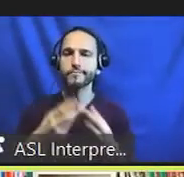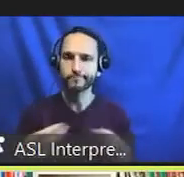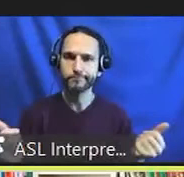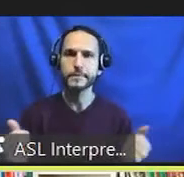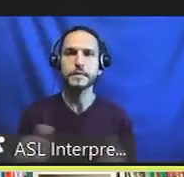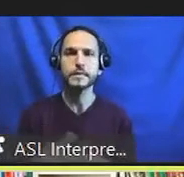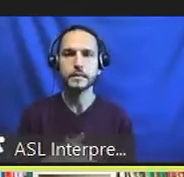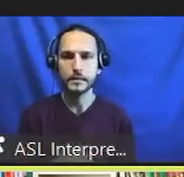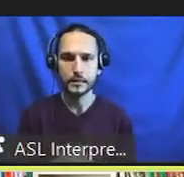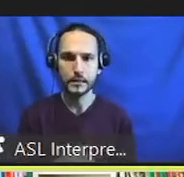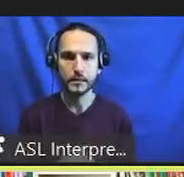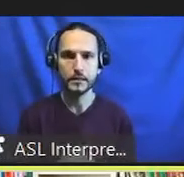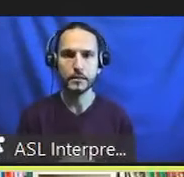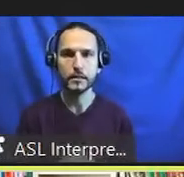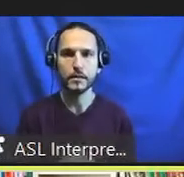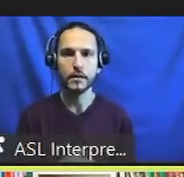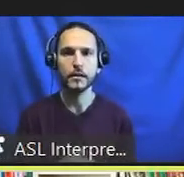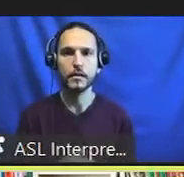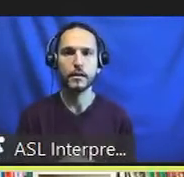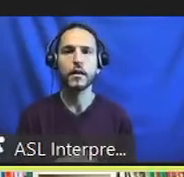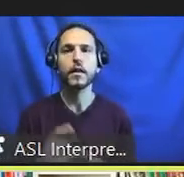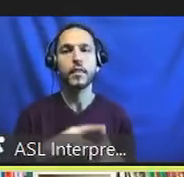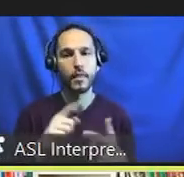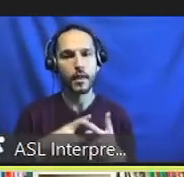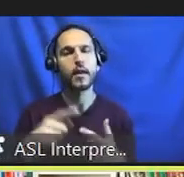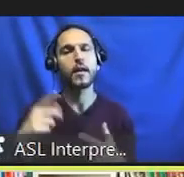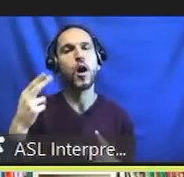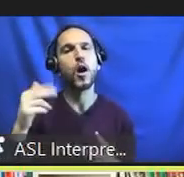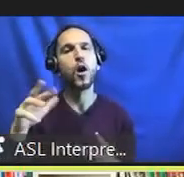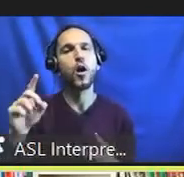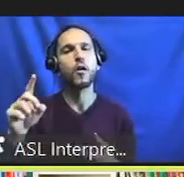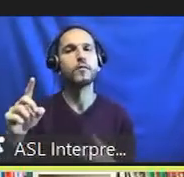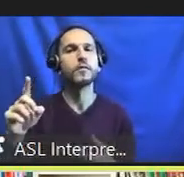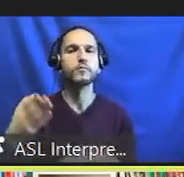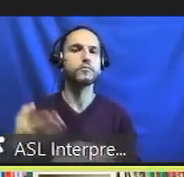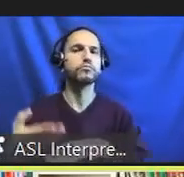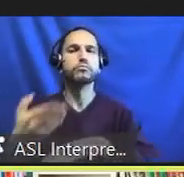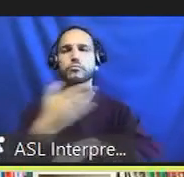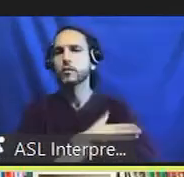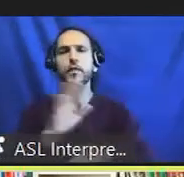strengthened Harvard's new digital accessibility policy.